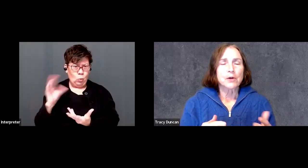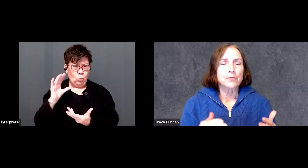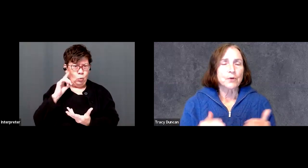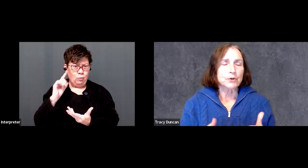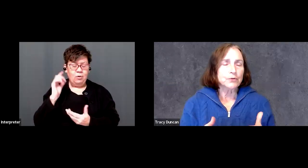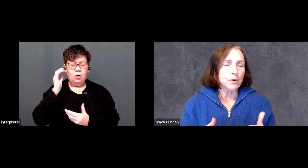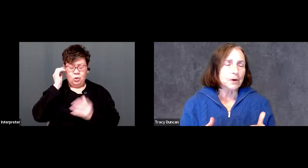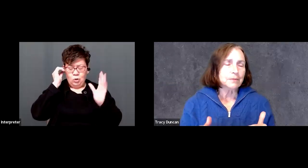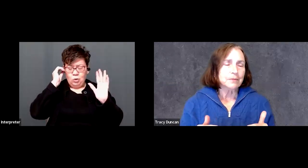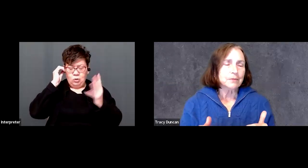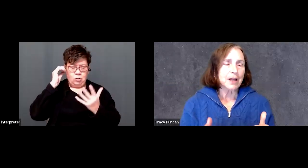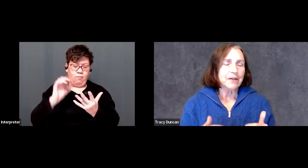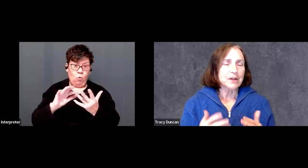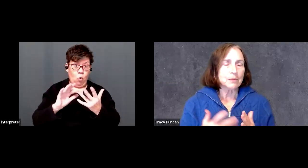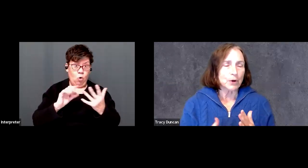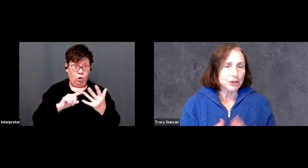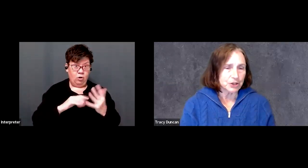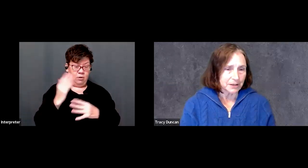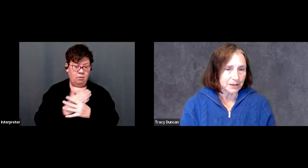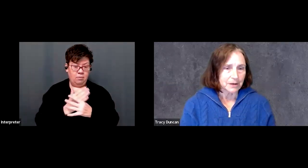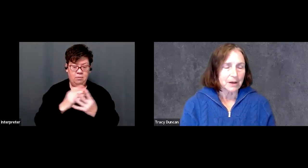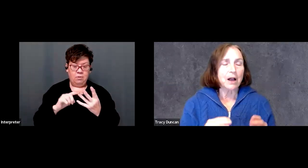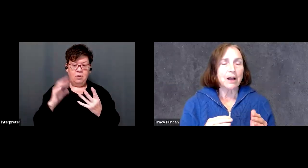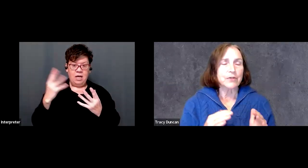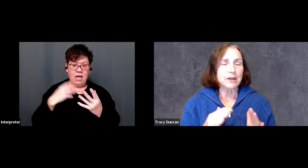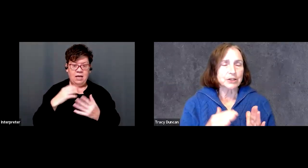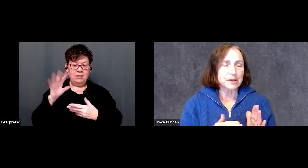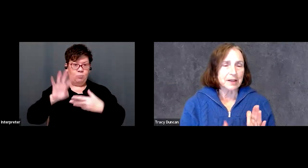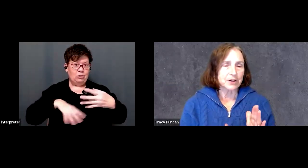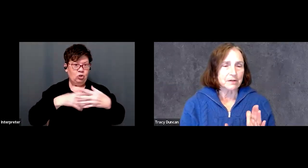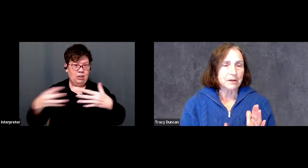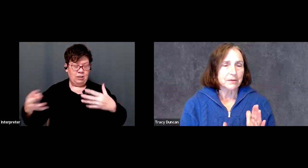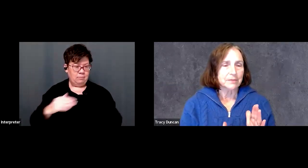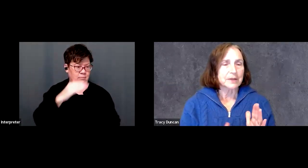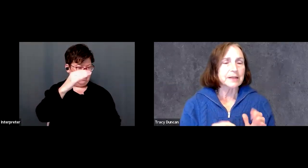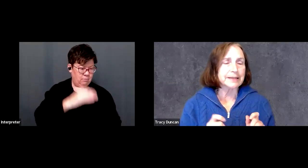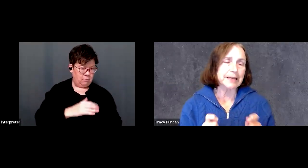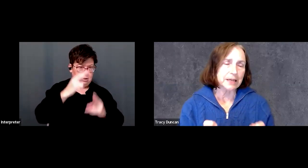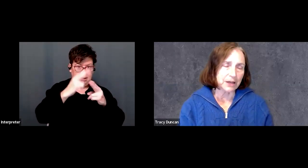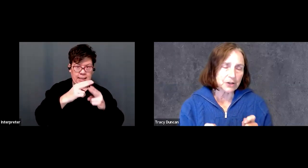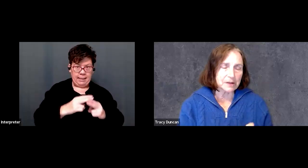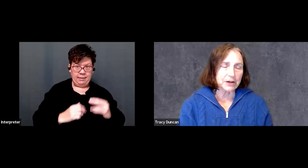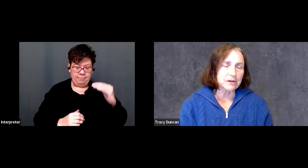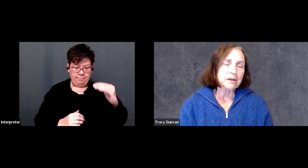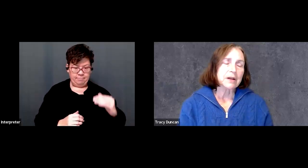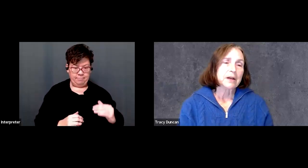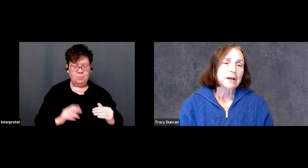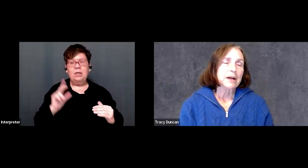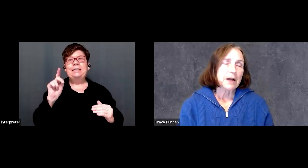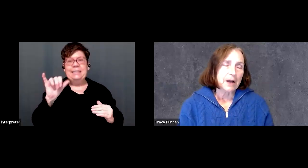So folder four will have a spreadsheet of the legislators, key legislators,